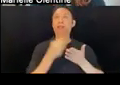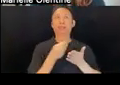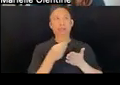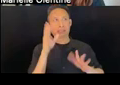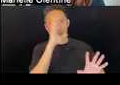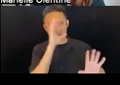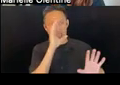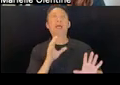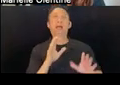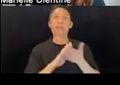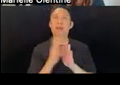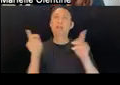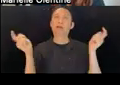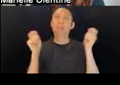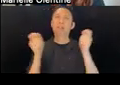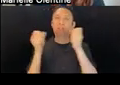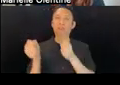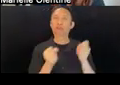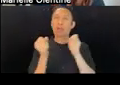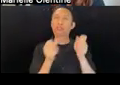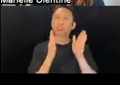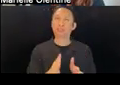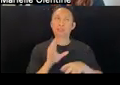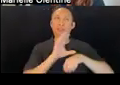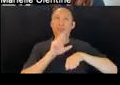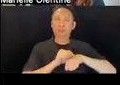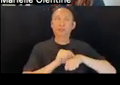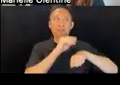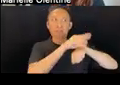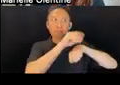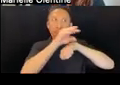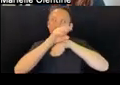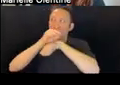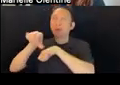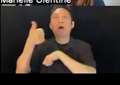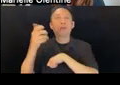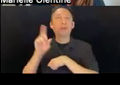screen there and if you're sitting by me, you can see over my shoulder.